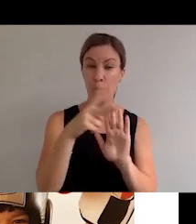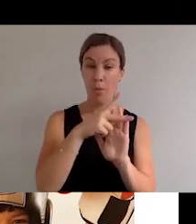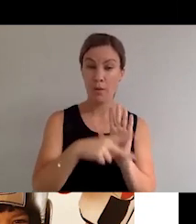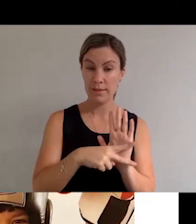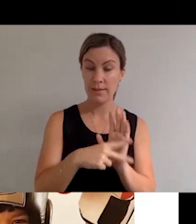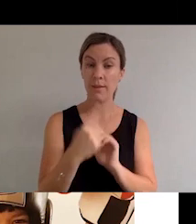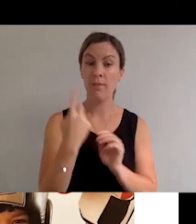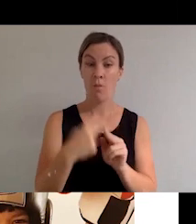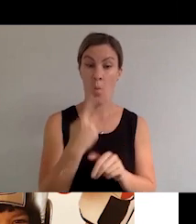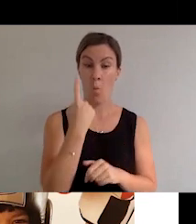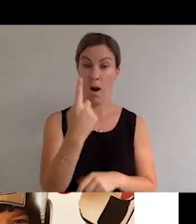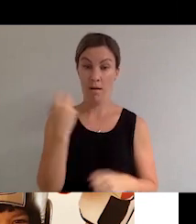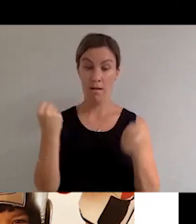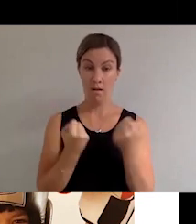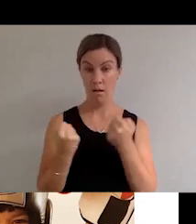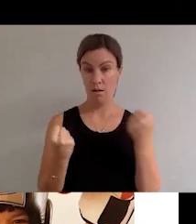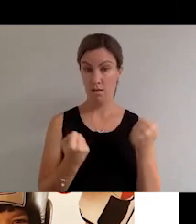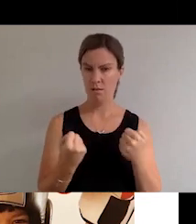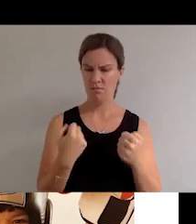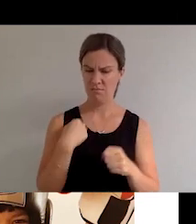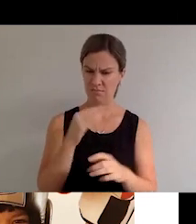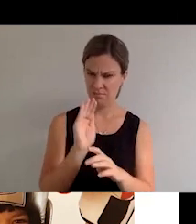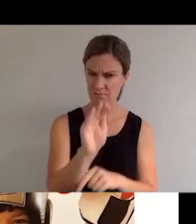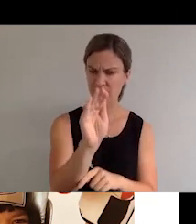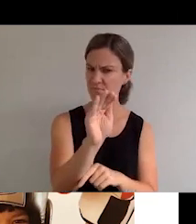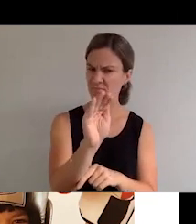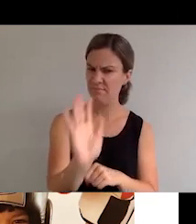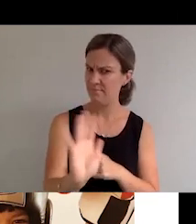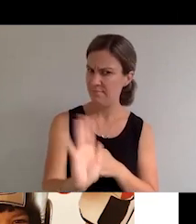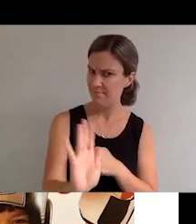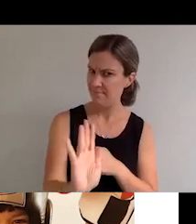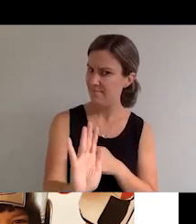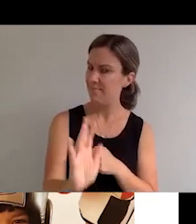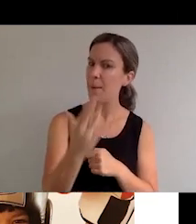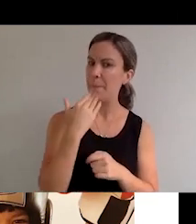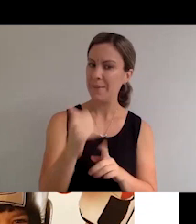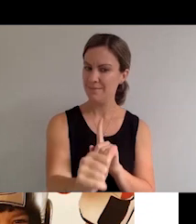So, I was able to say to them, "Hey, that's not OK. Could you please reimburse me for this magical